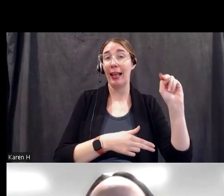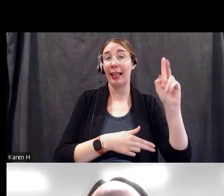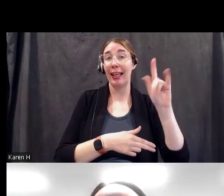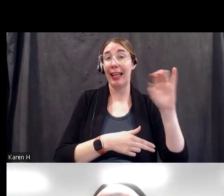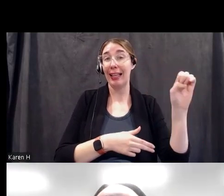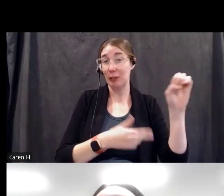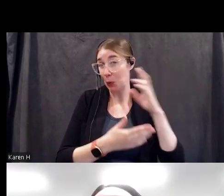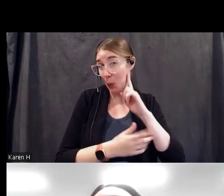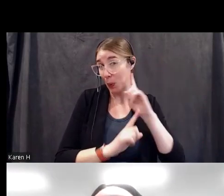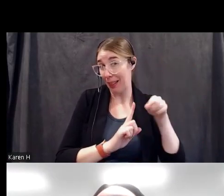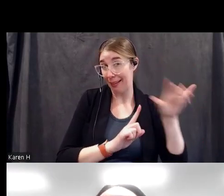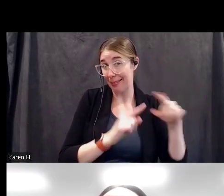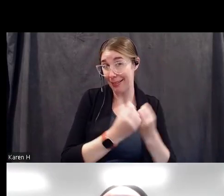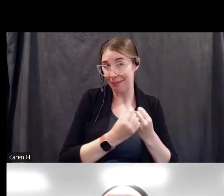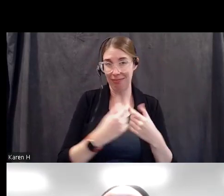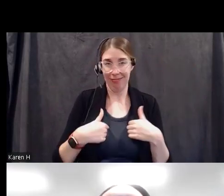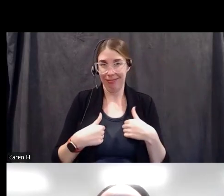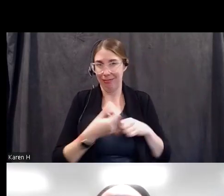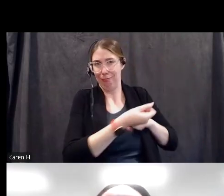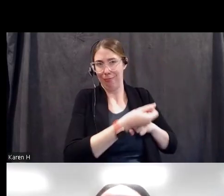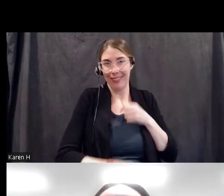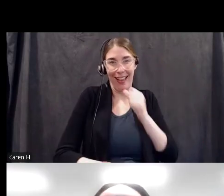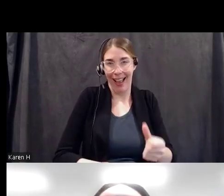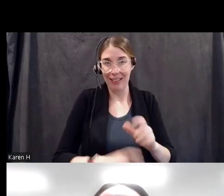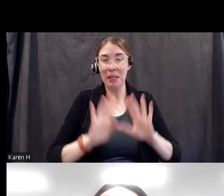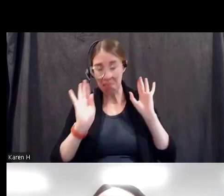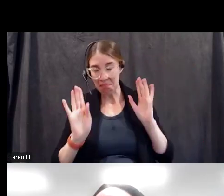also have a lot of Little League participation around New York state.